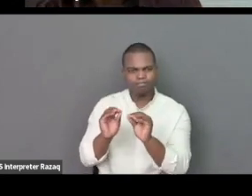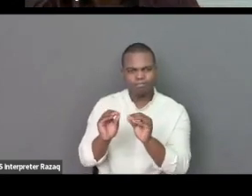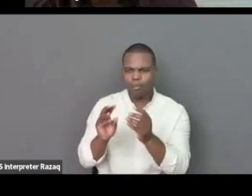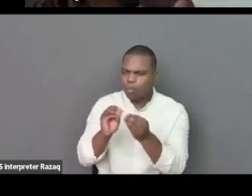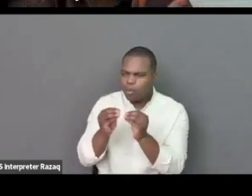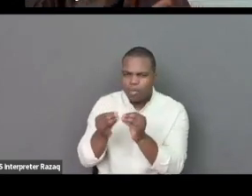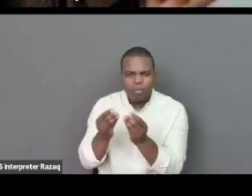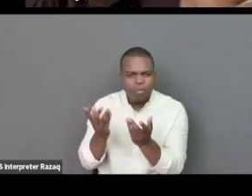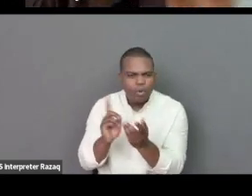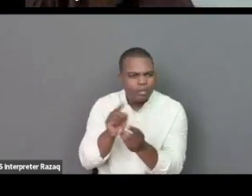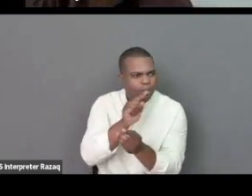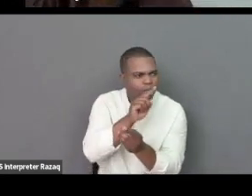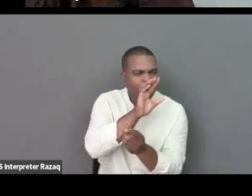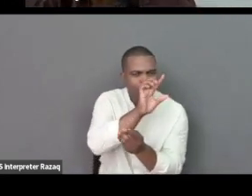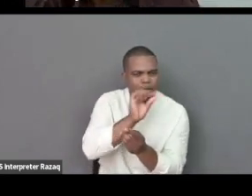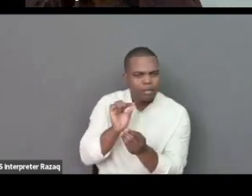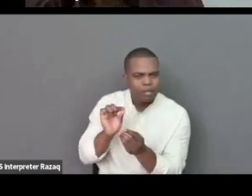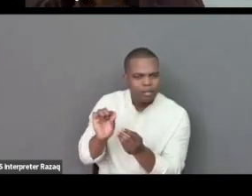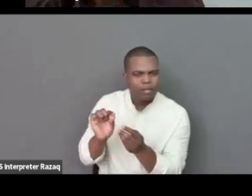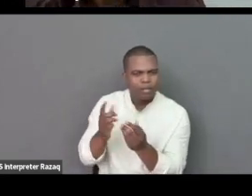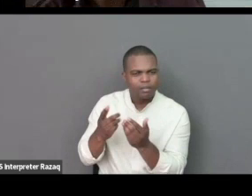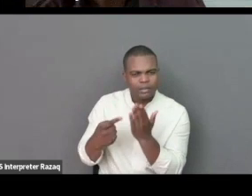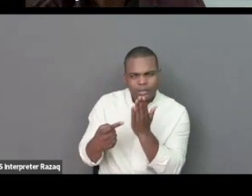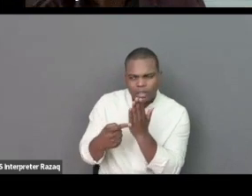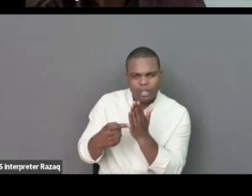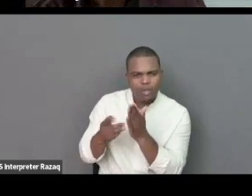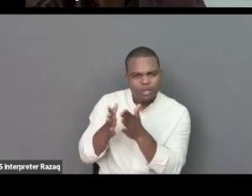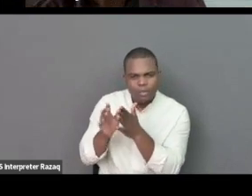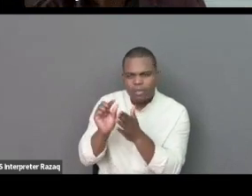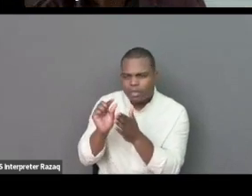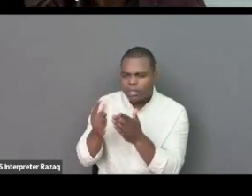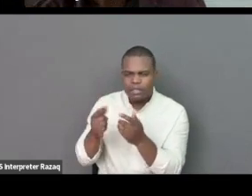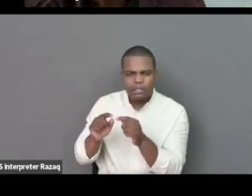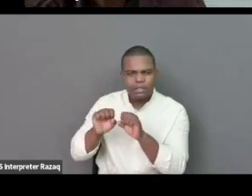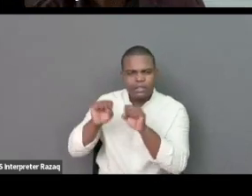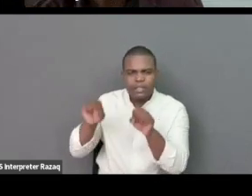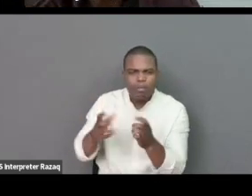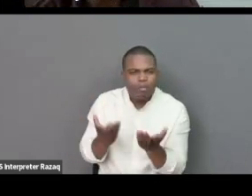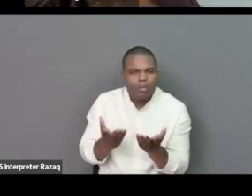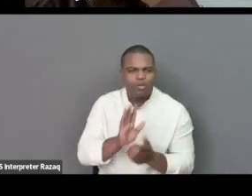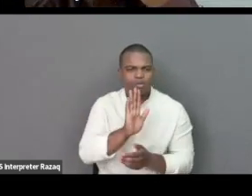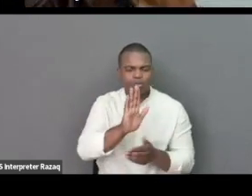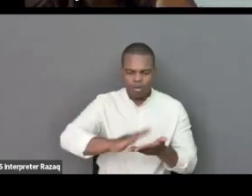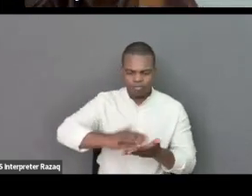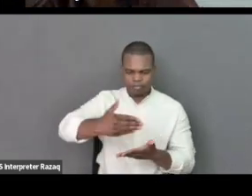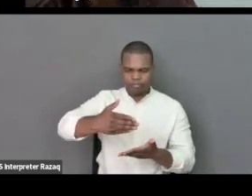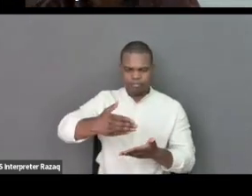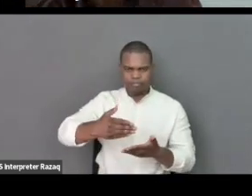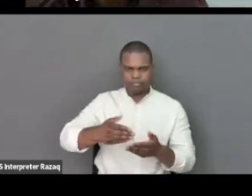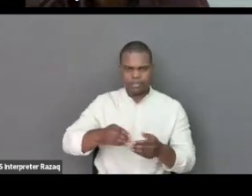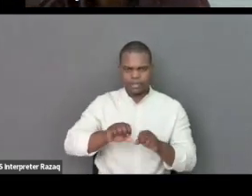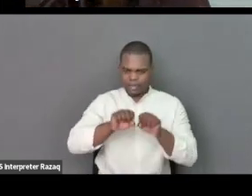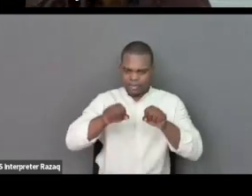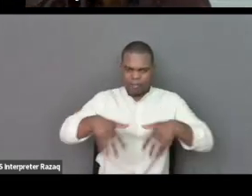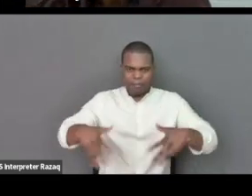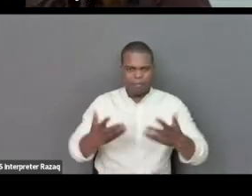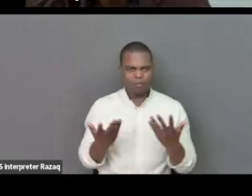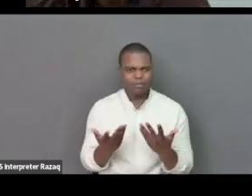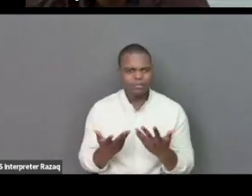can mix these things; they can vary along this spectrum;